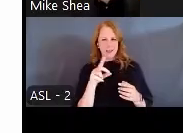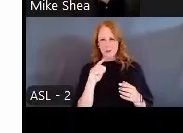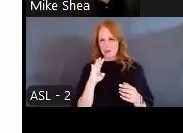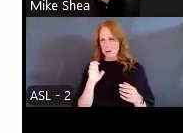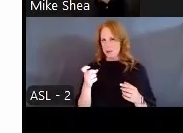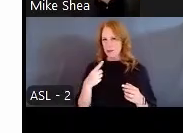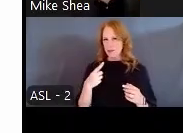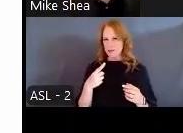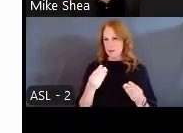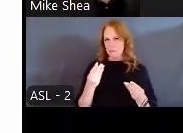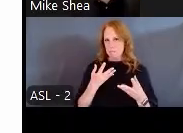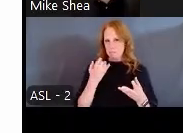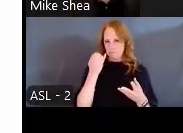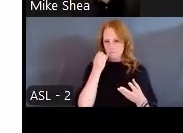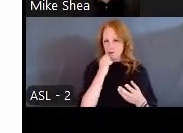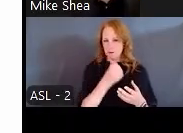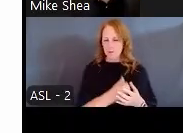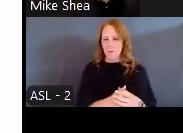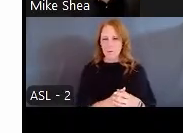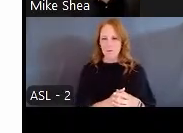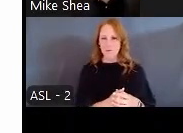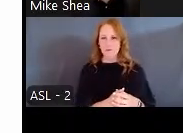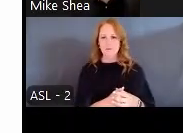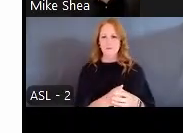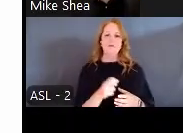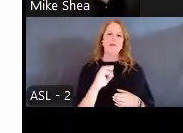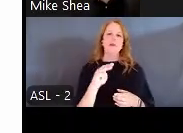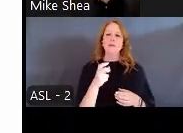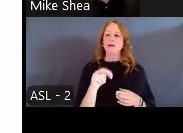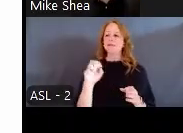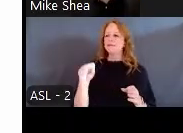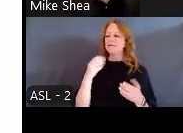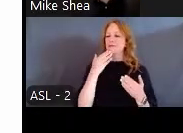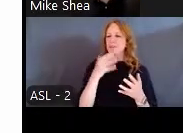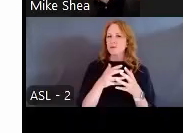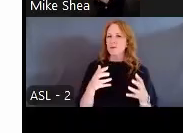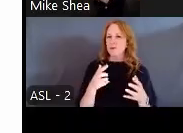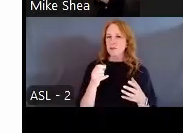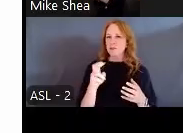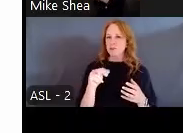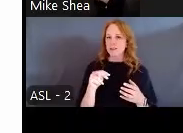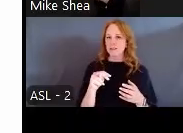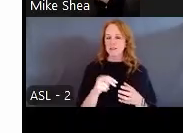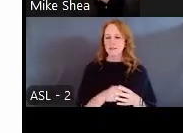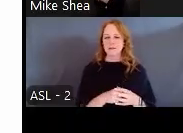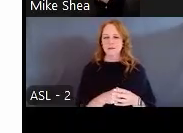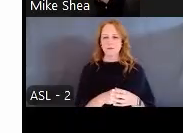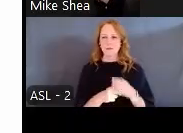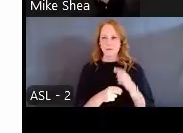um, let me know. Yeah, absolutely. Thanks so much, Gillian. Um, so this is kind of a combination of